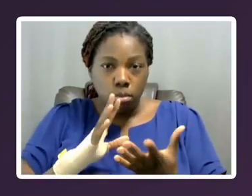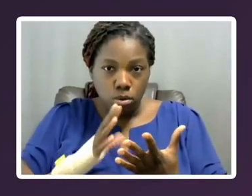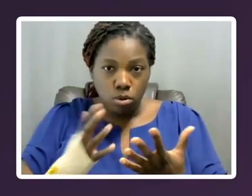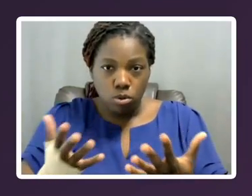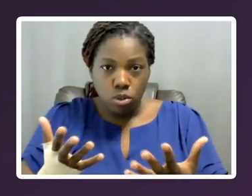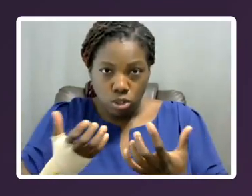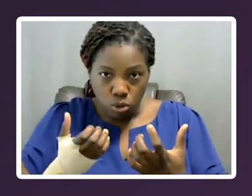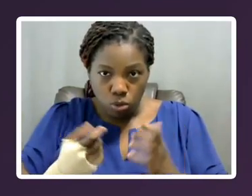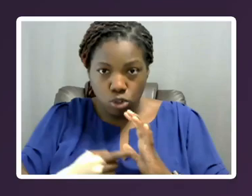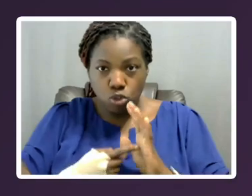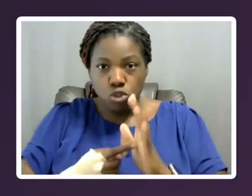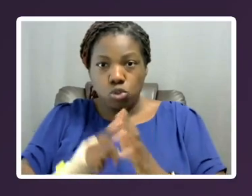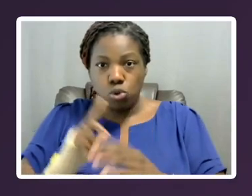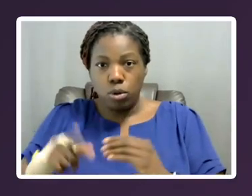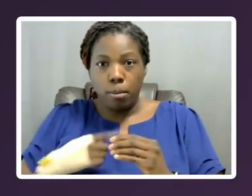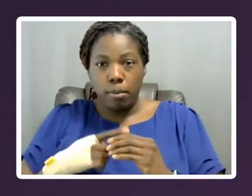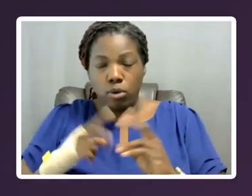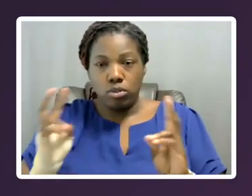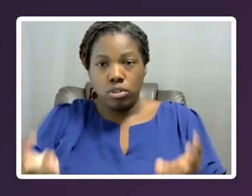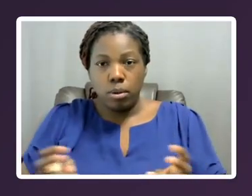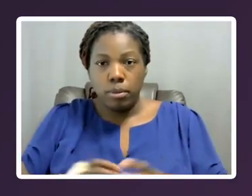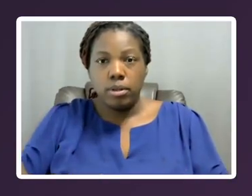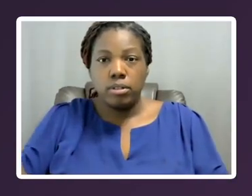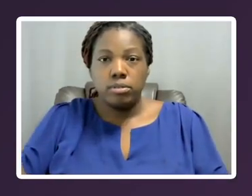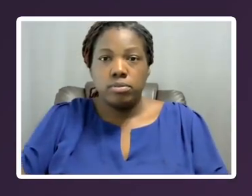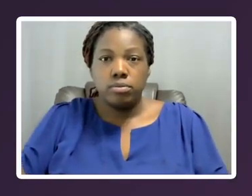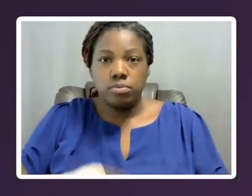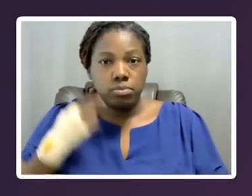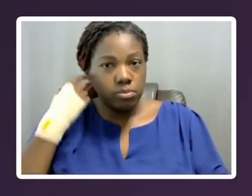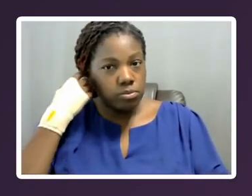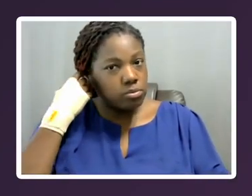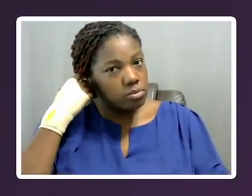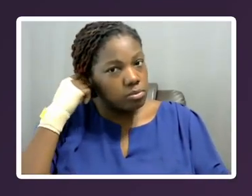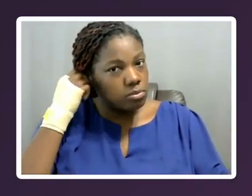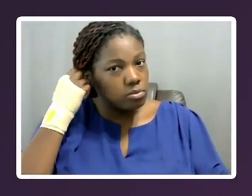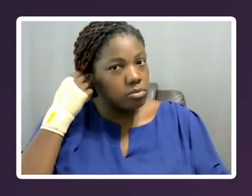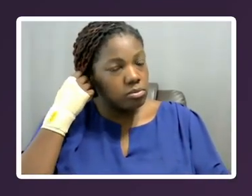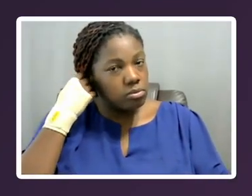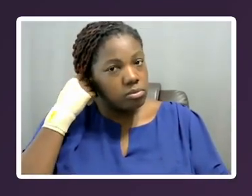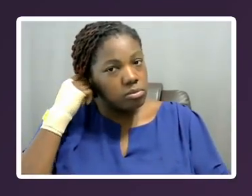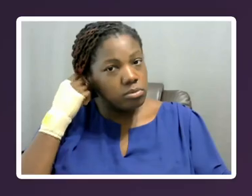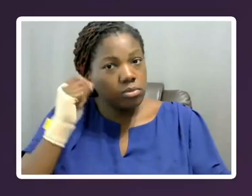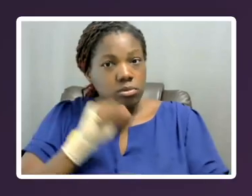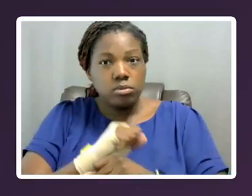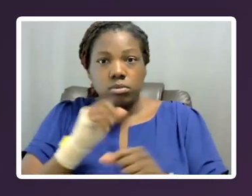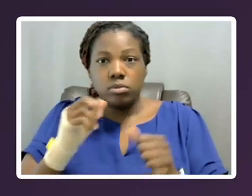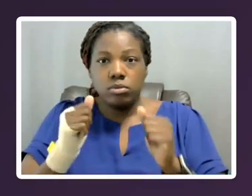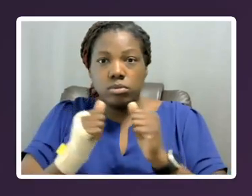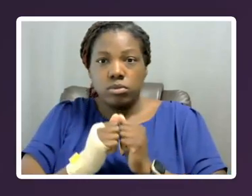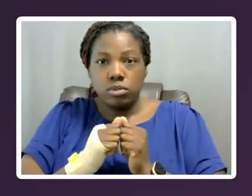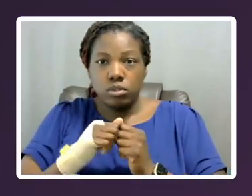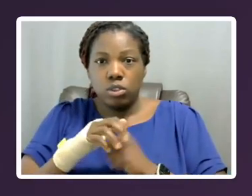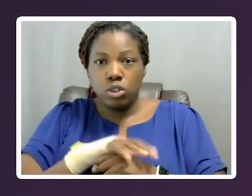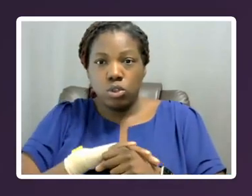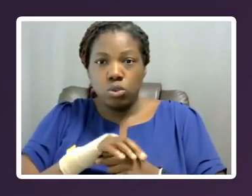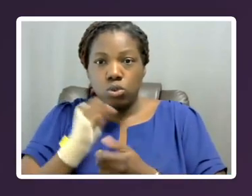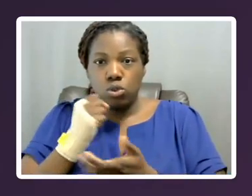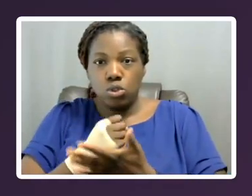about the topic. We have -- I worked with a local social worker -- our in-school social workers